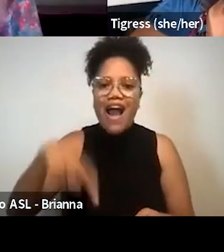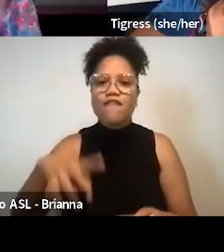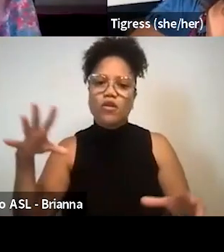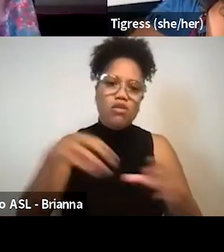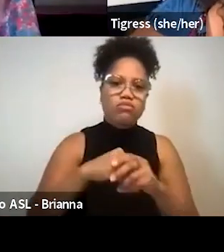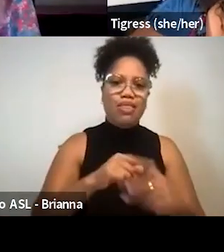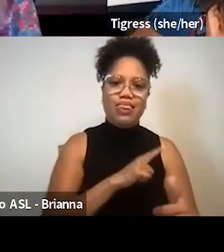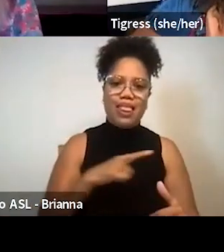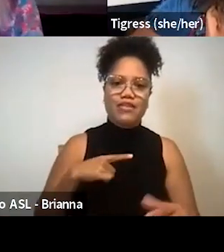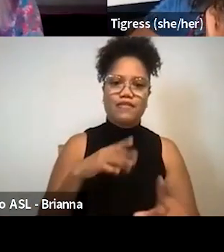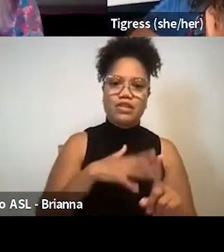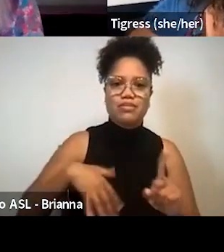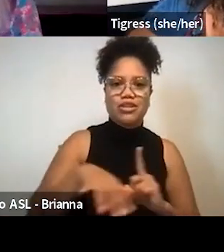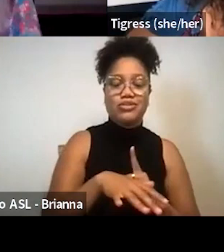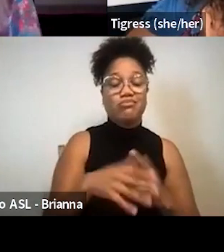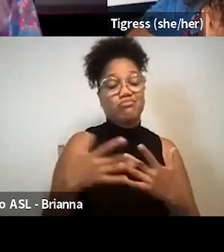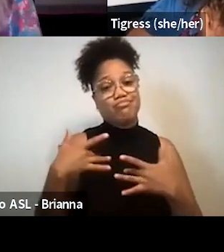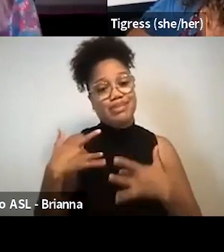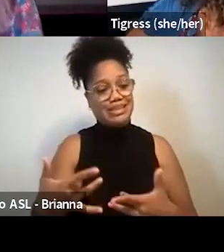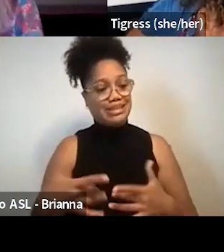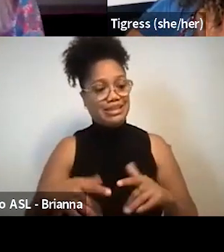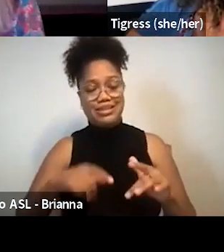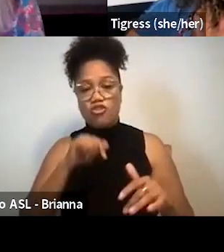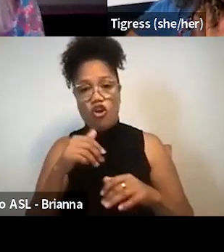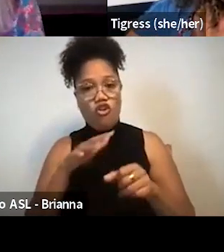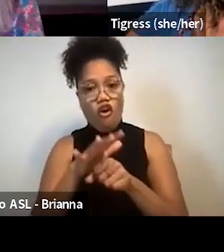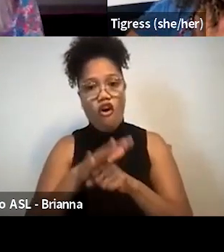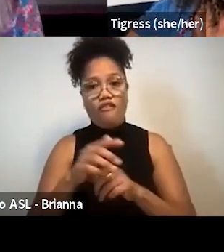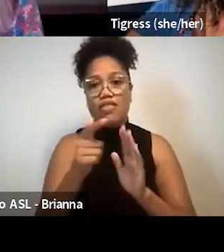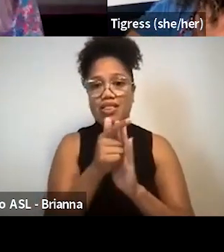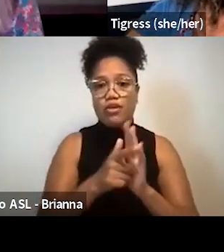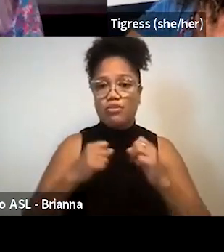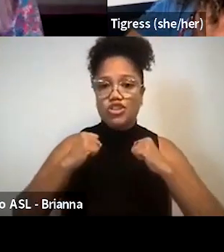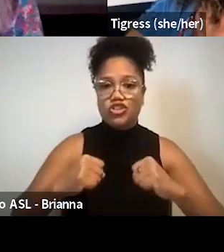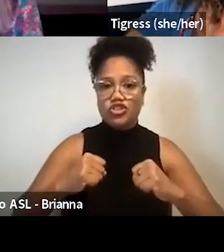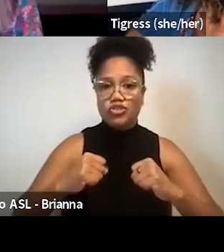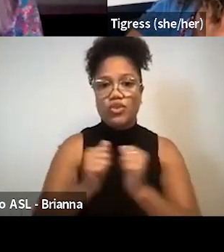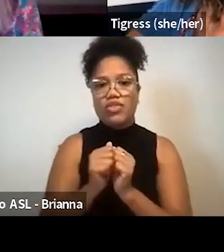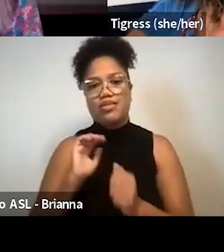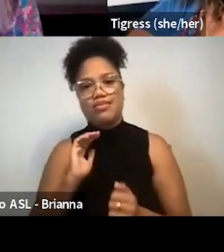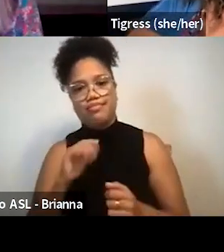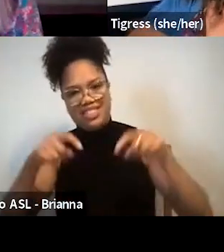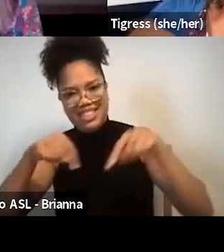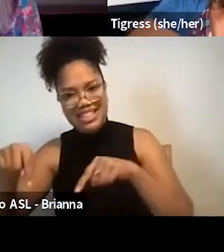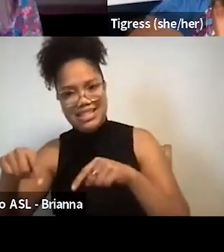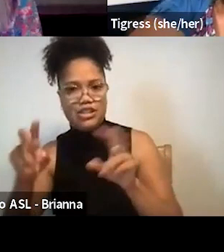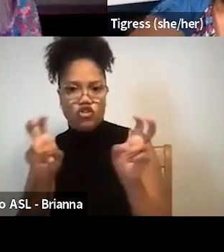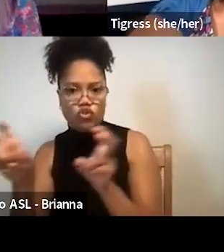almost lack of any legal protections around this issue. So, you know, while there's still pending legislation happening in four states,